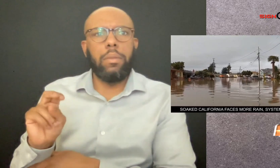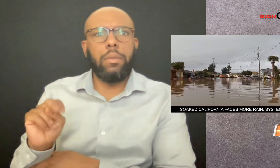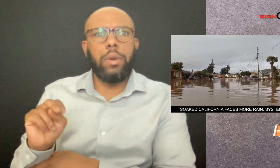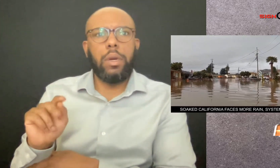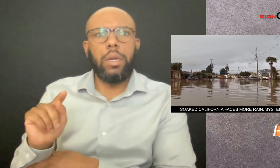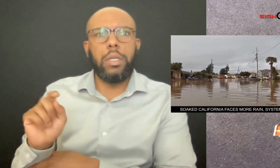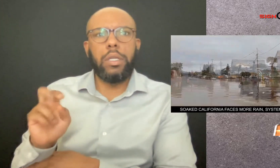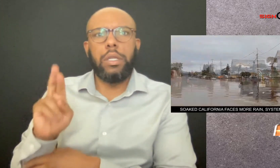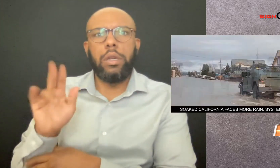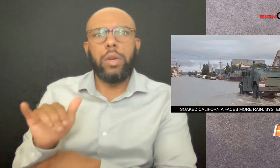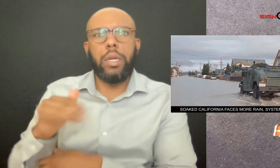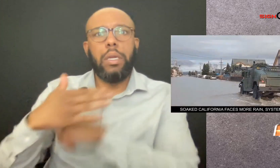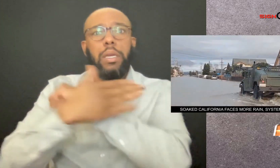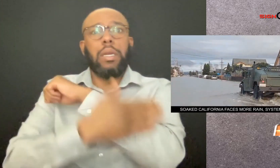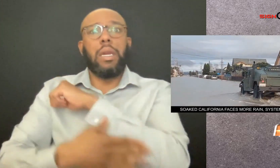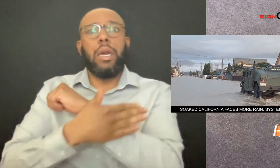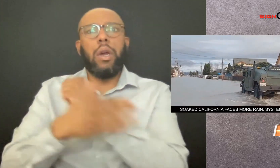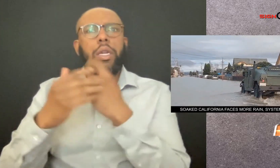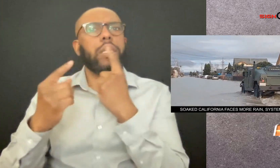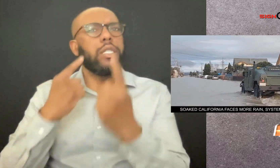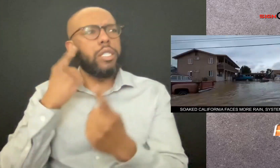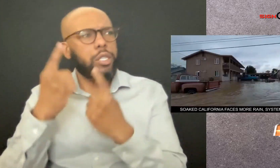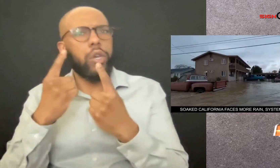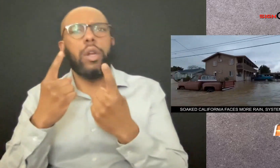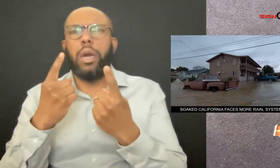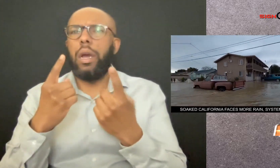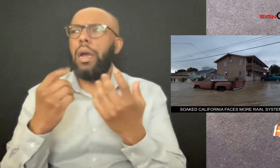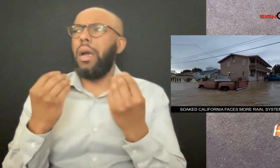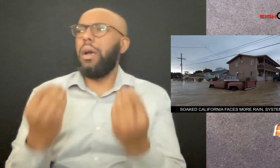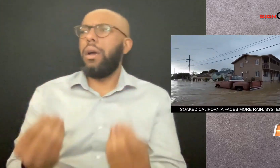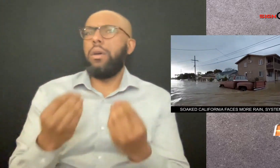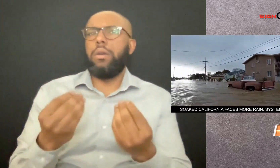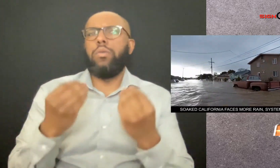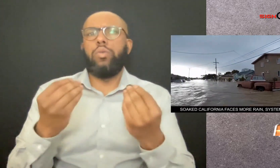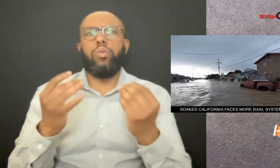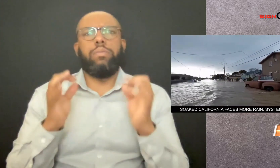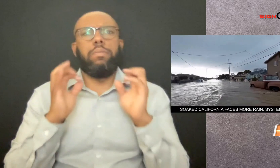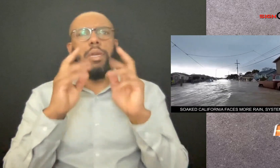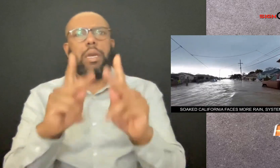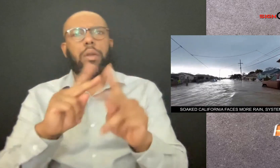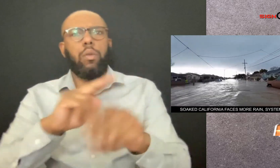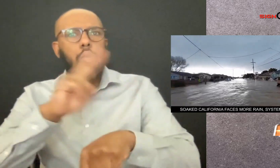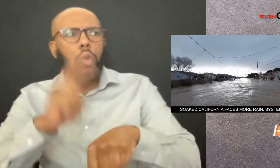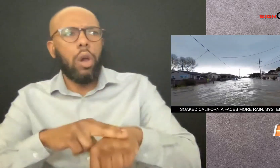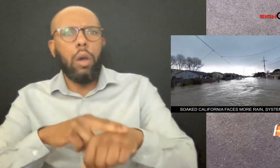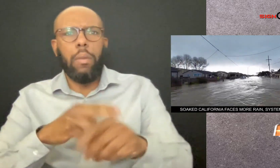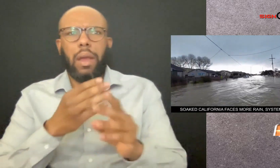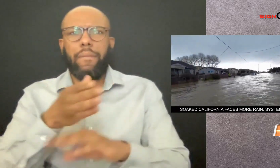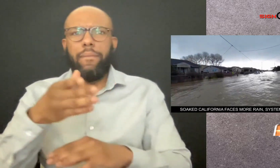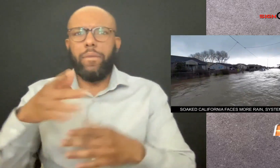residents in Monterey County are considering how to recover after a levee breach last week.